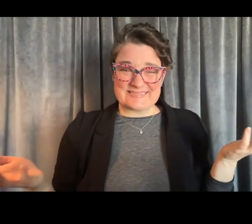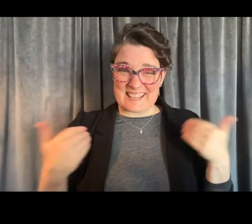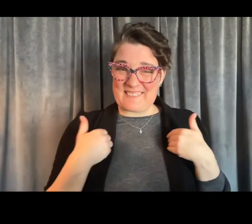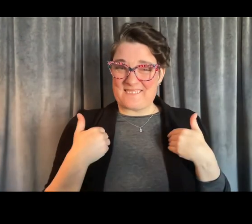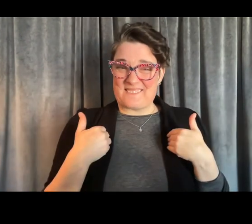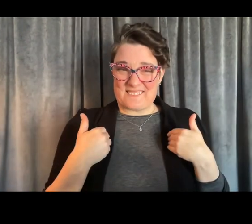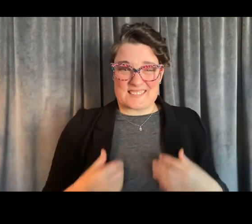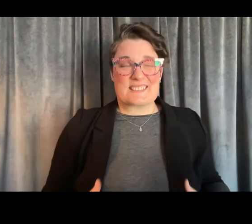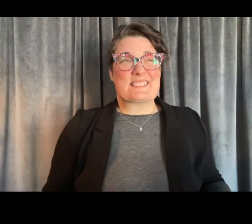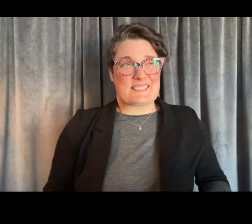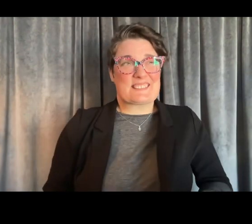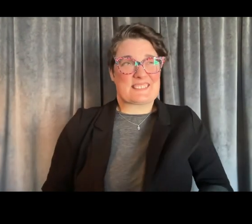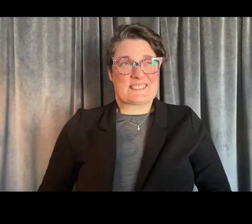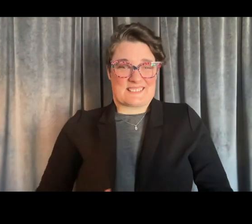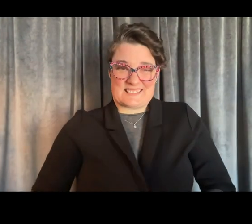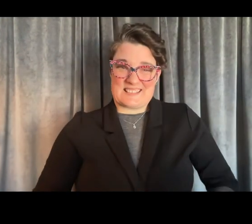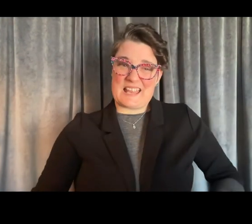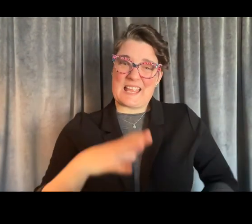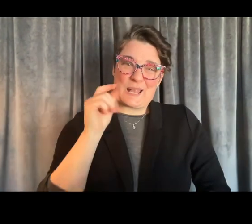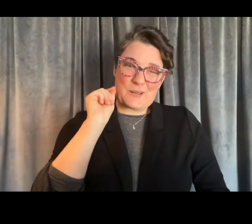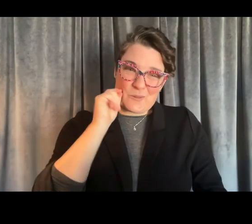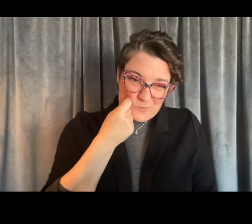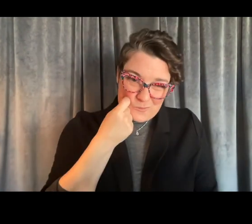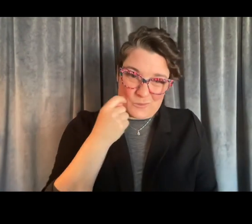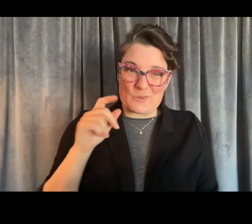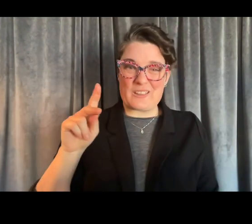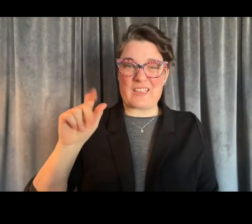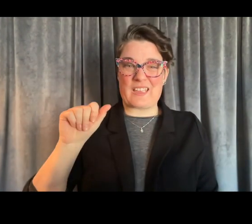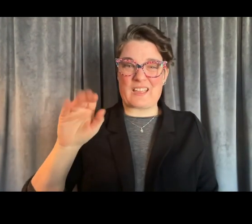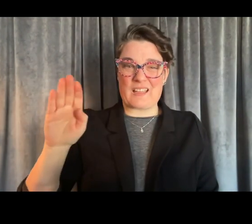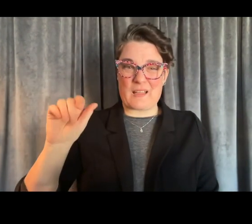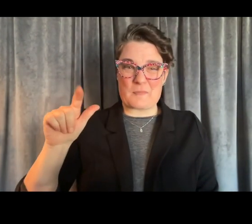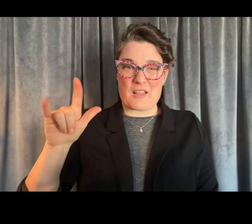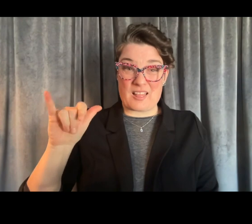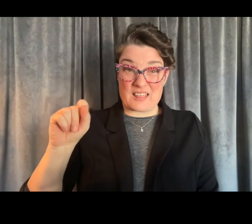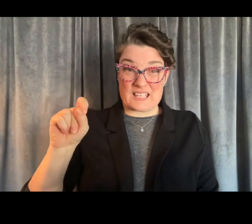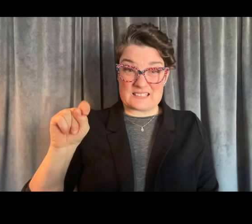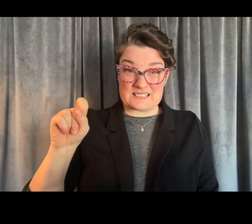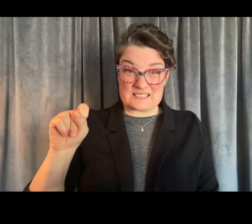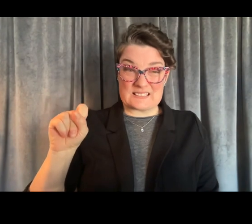Rebekah: And it's so cool that the Kabbalists, you know, reinvented Tu